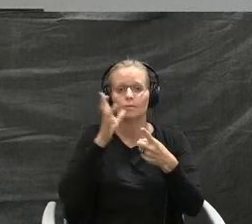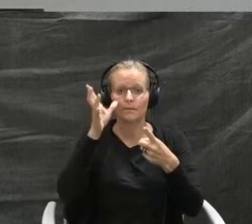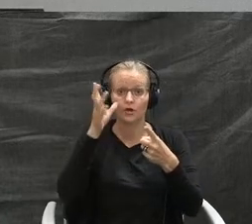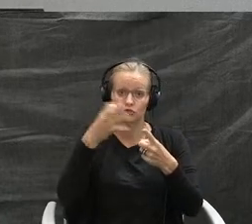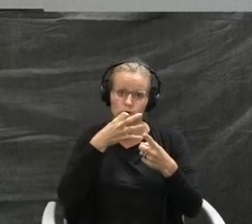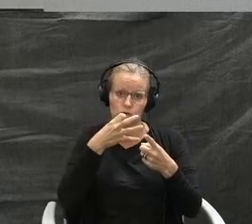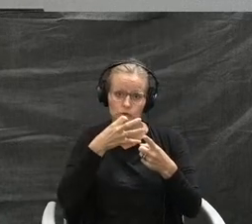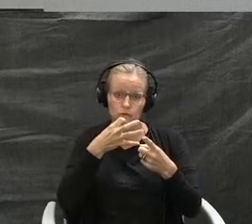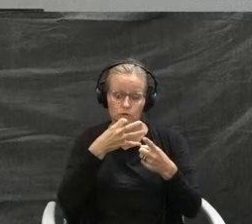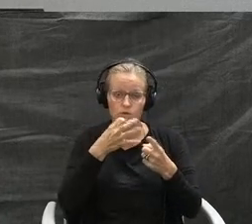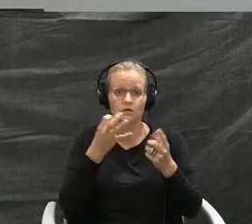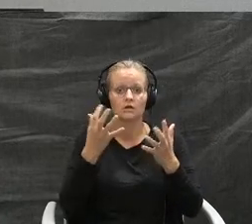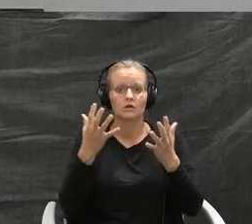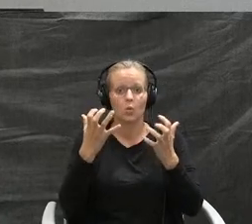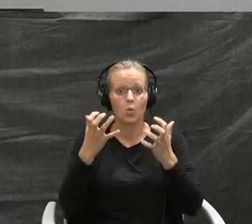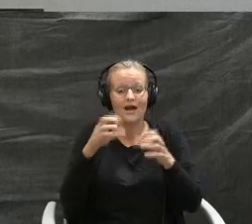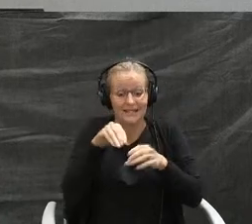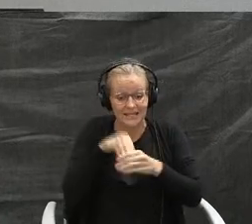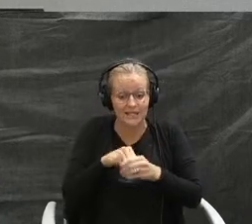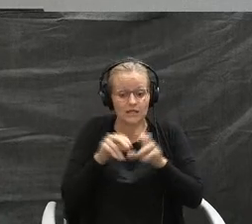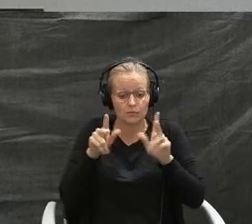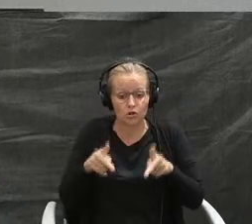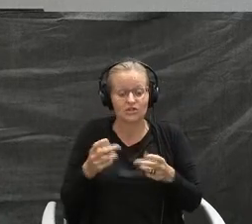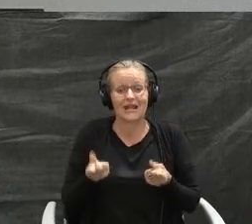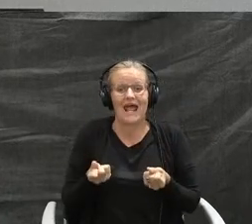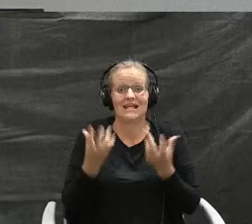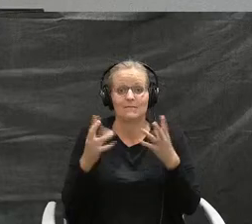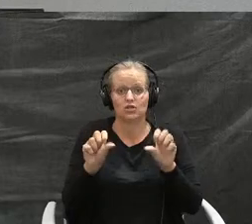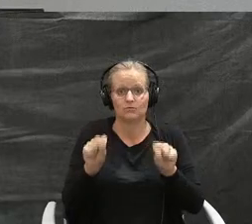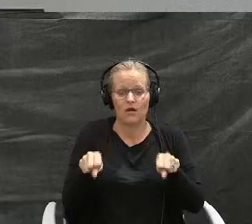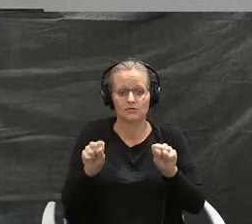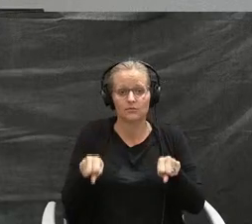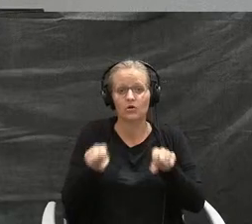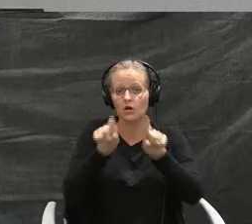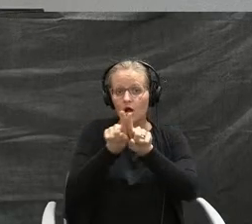possible. We also realize that there are a lot of complications